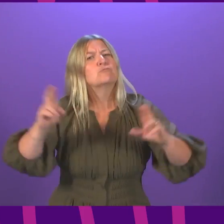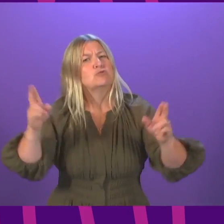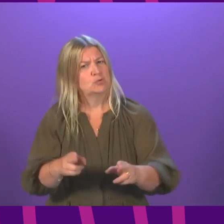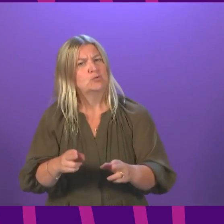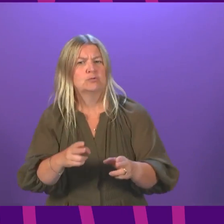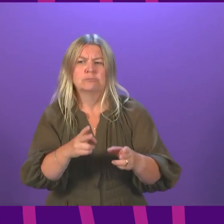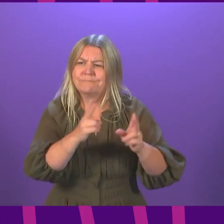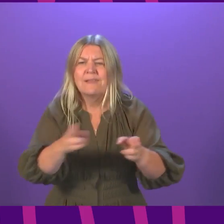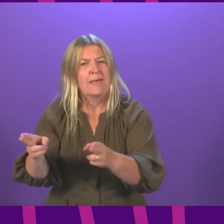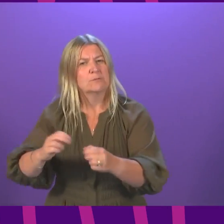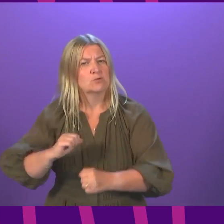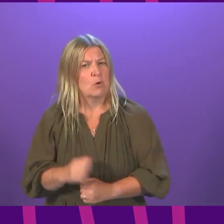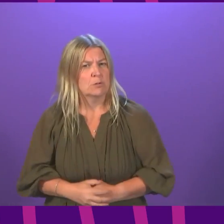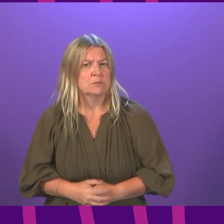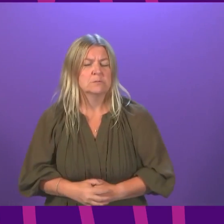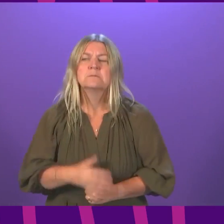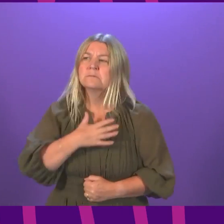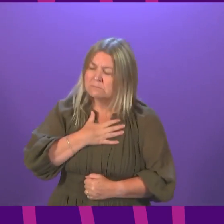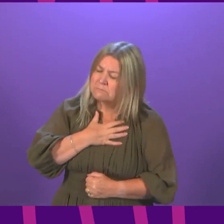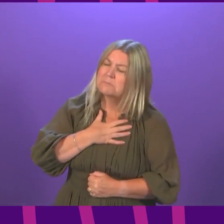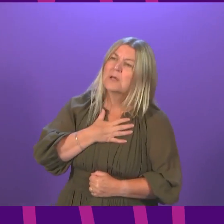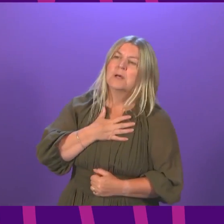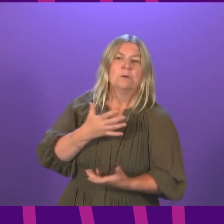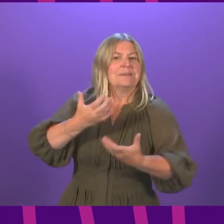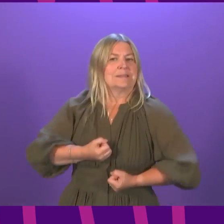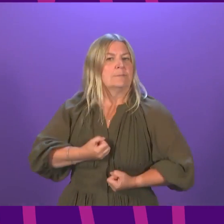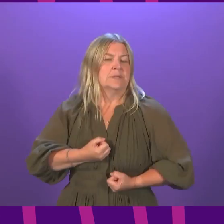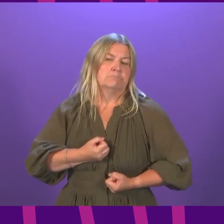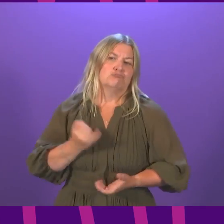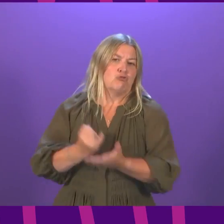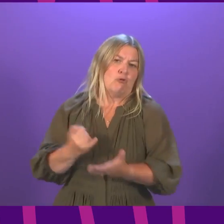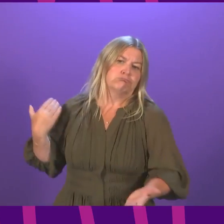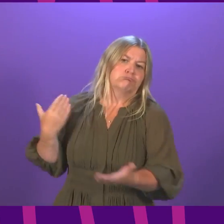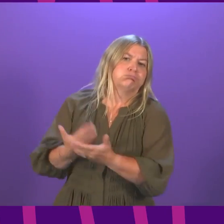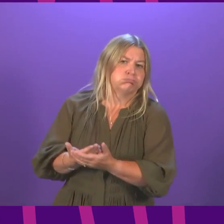We have had the humility to accept what has been wrong. Going forward, we will have the